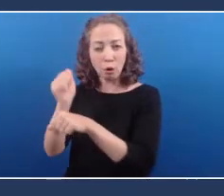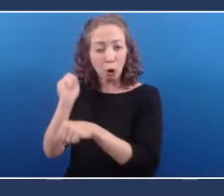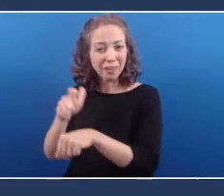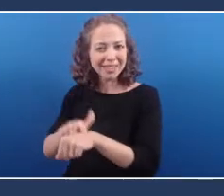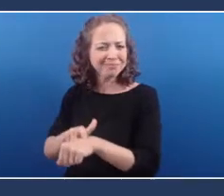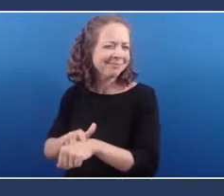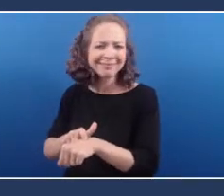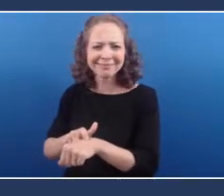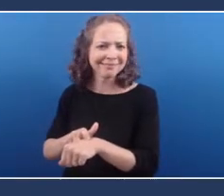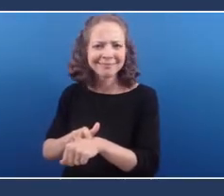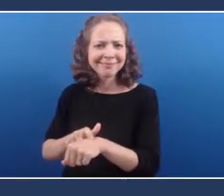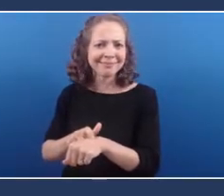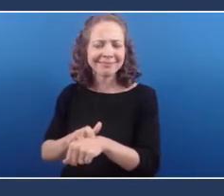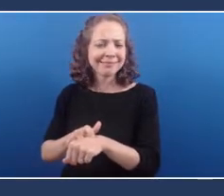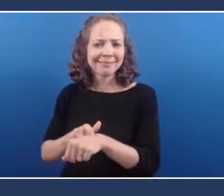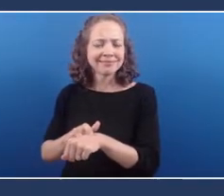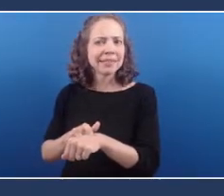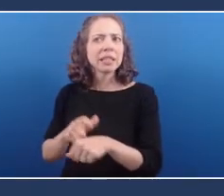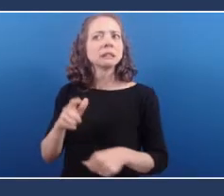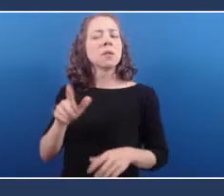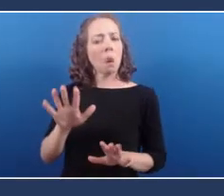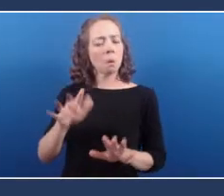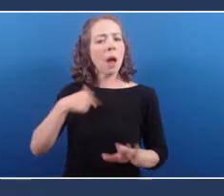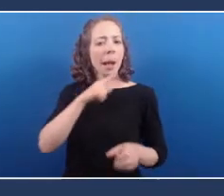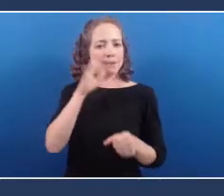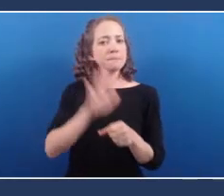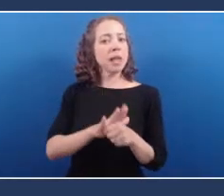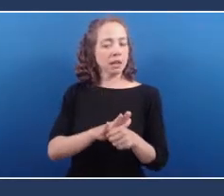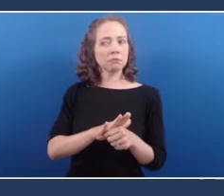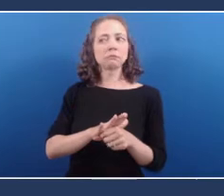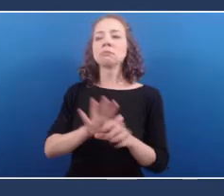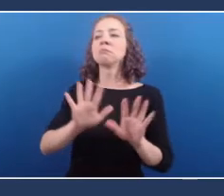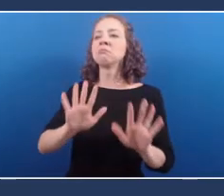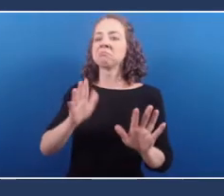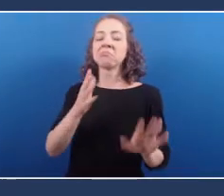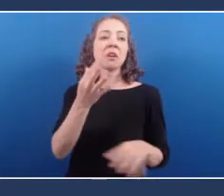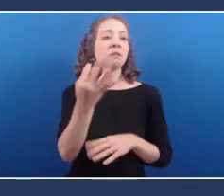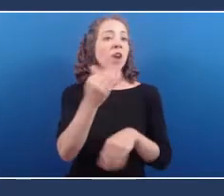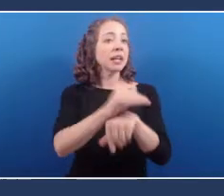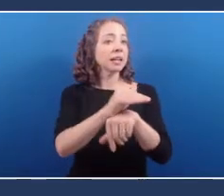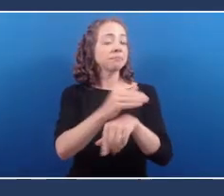my colleagues to take Friday nights and Saturdays off to really focus